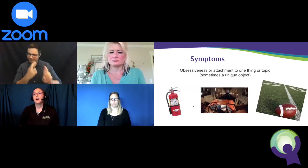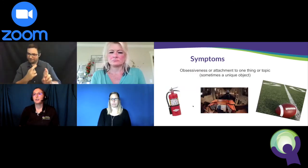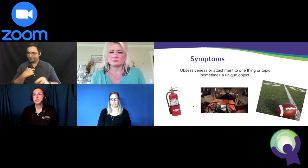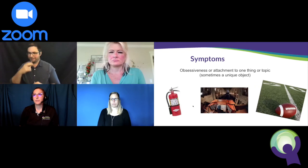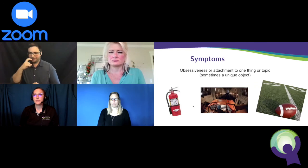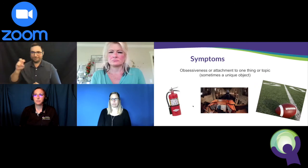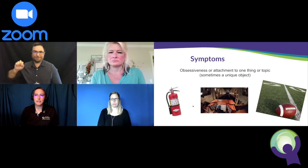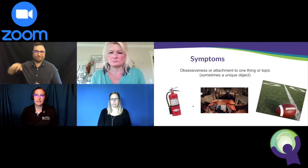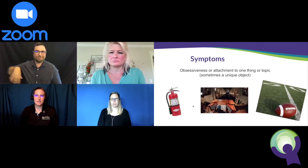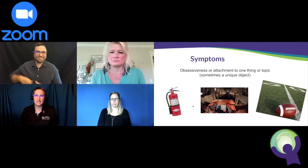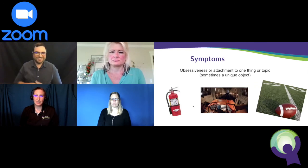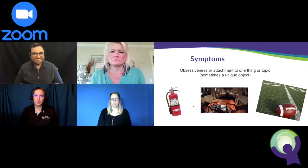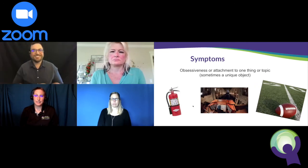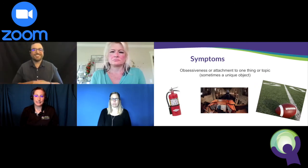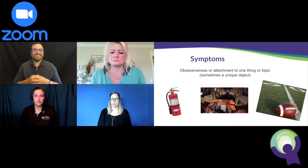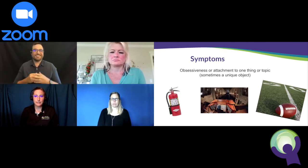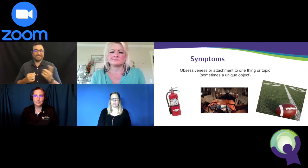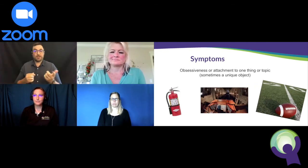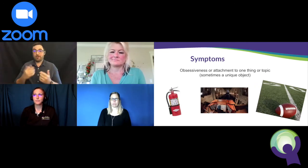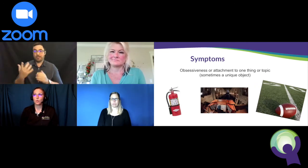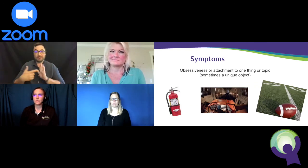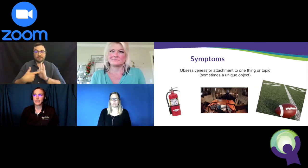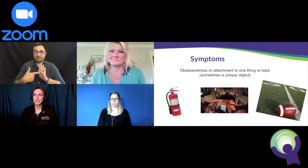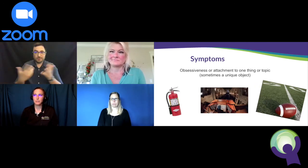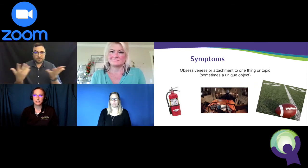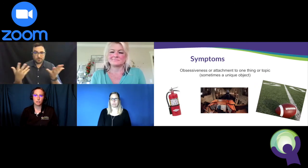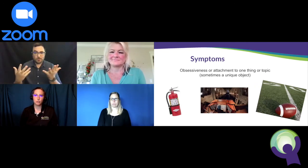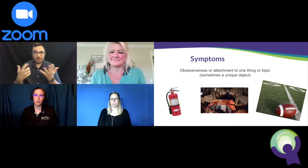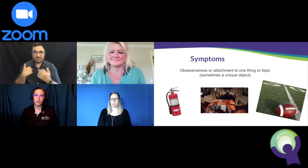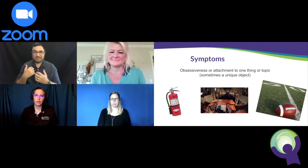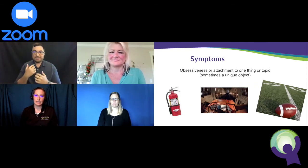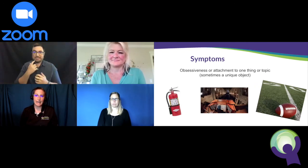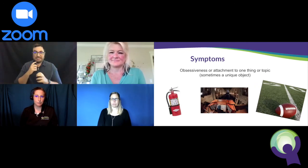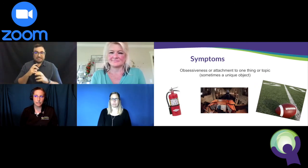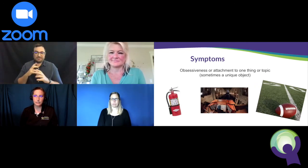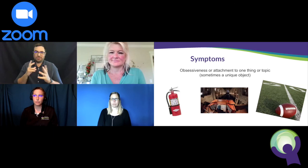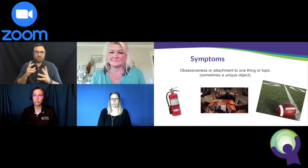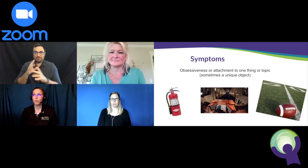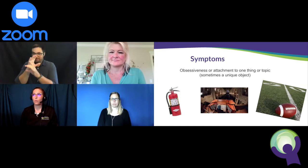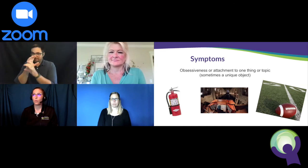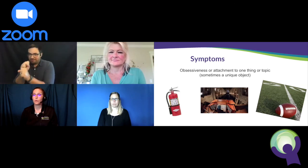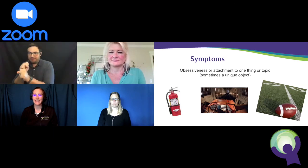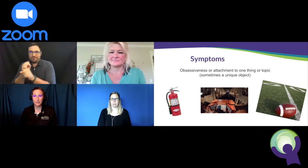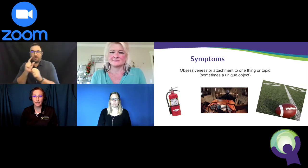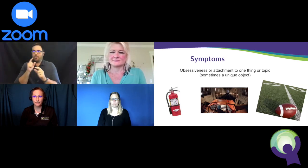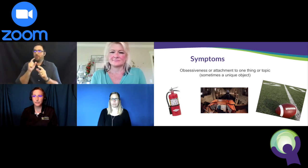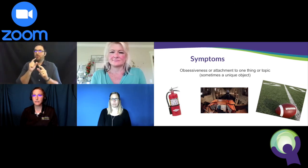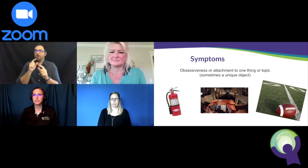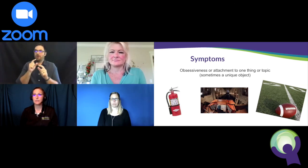Other symptoms could be enough obsessiveness or attachment to an object or topic. So